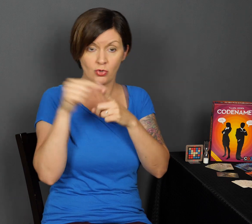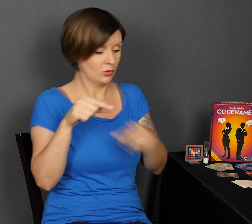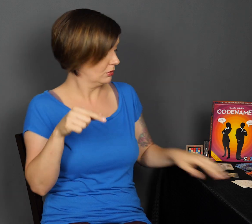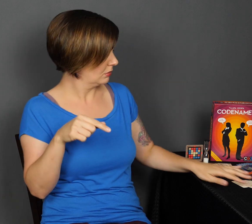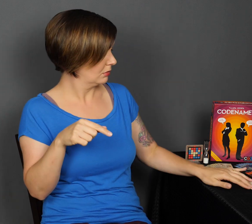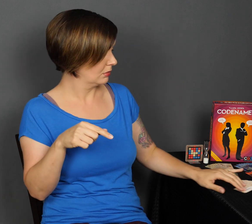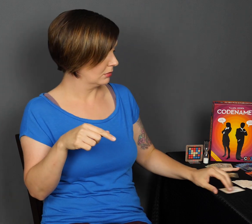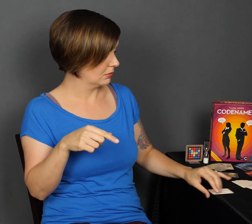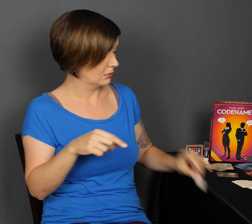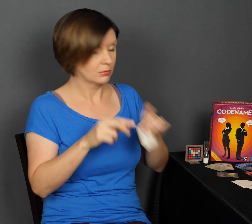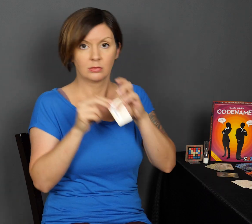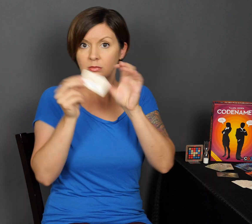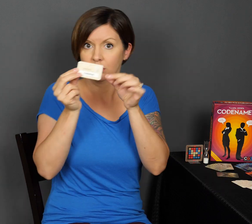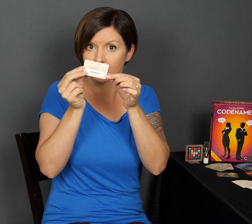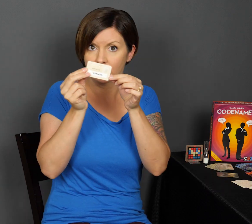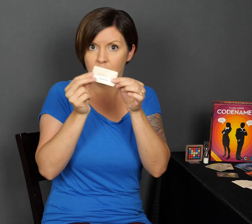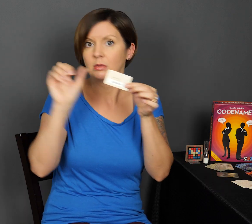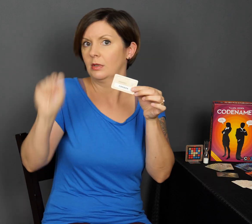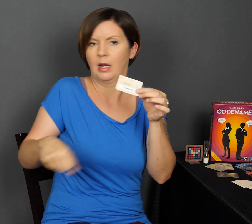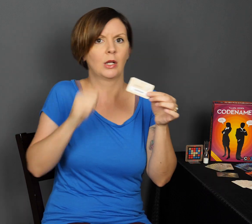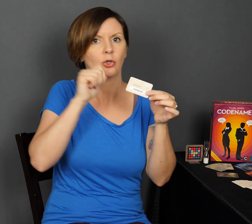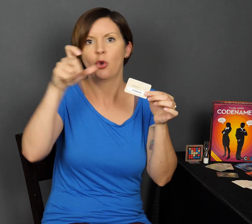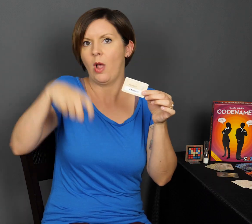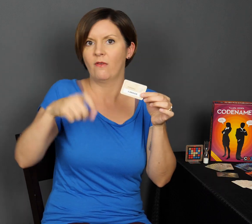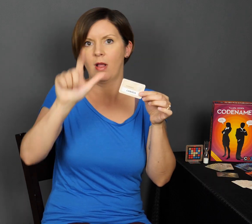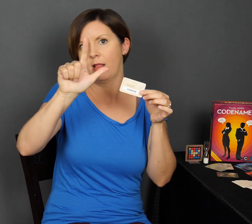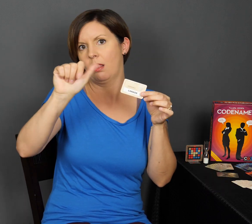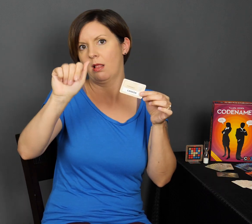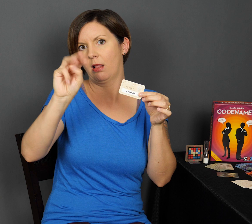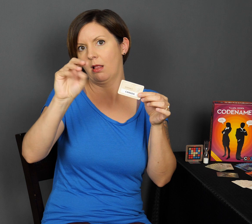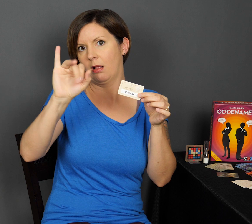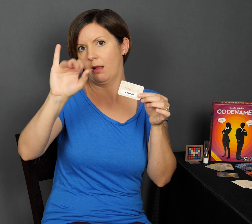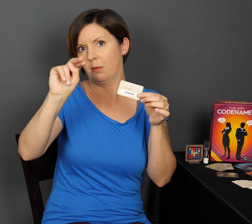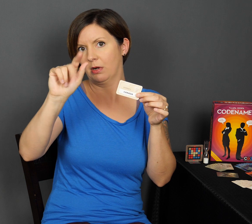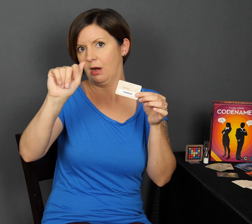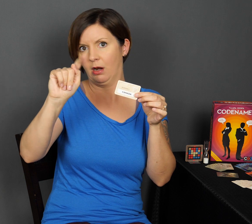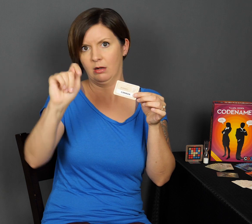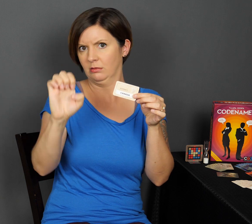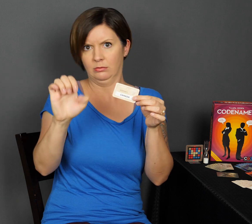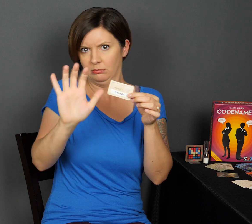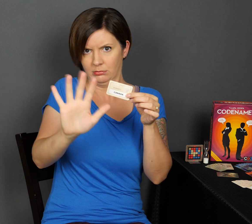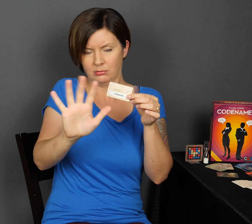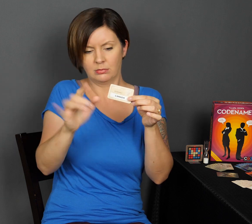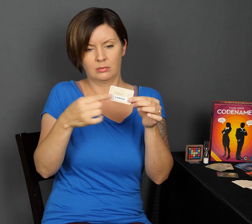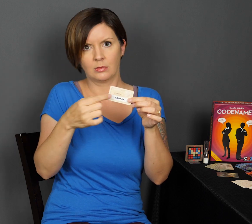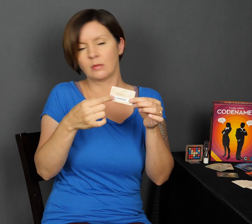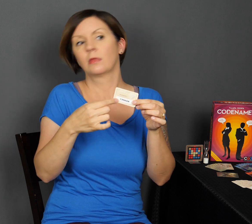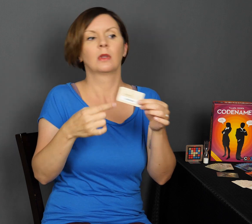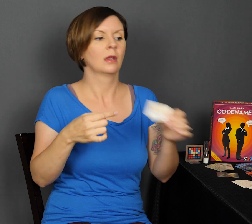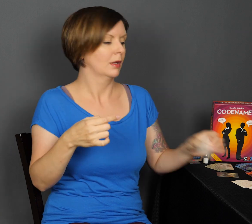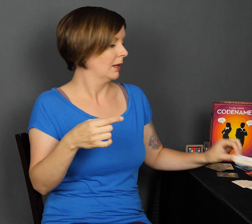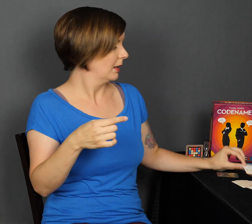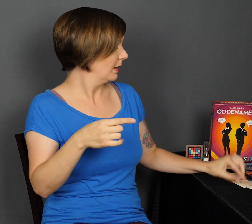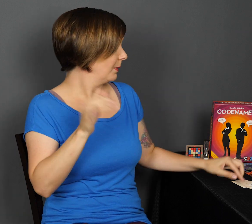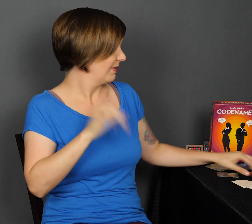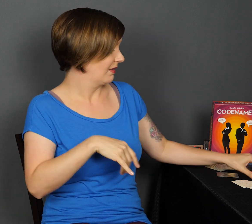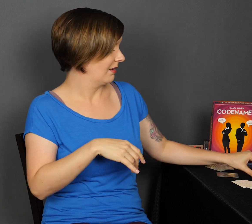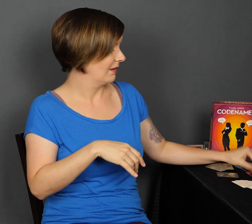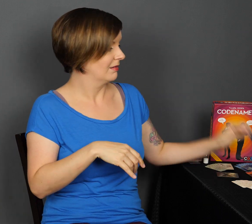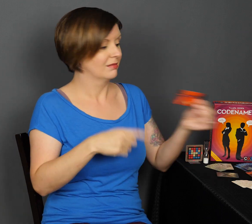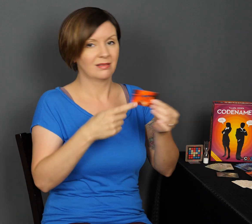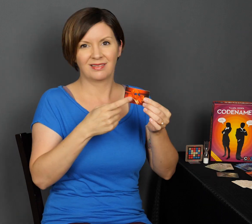But you do use all of the words in the game... so you don't have to laminate cards for those.